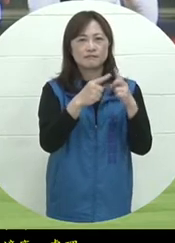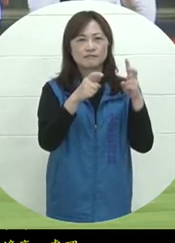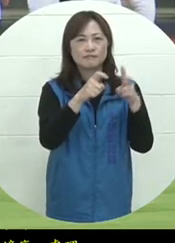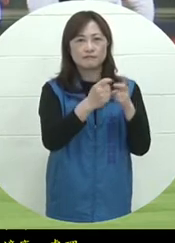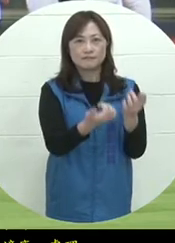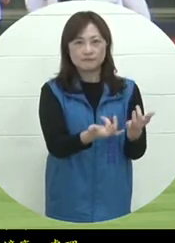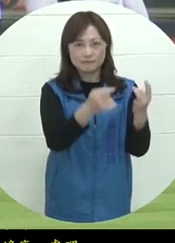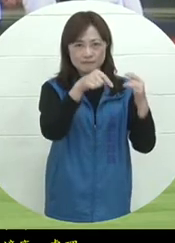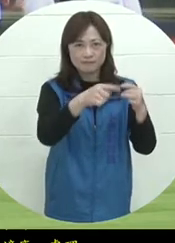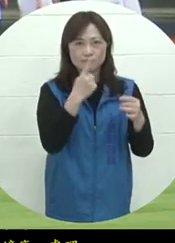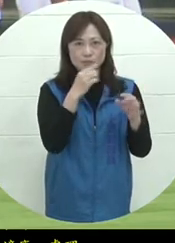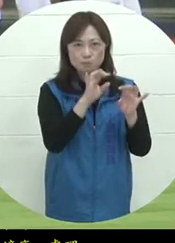or